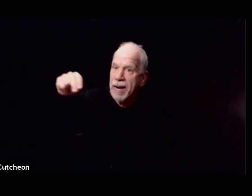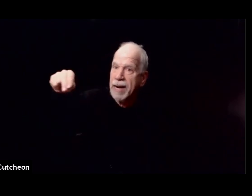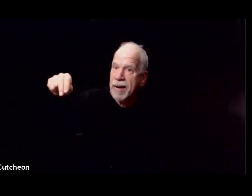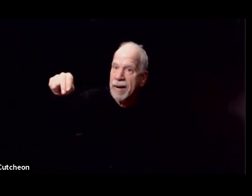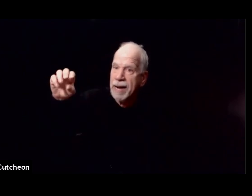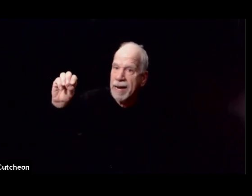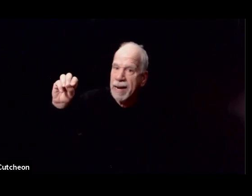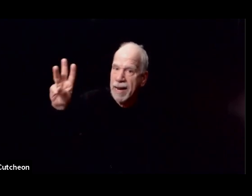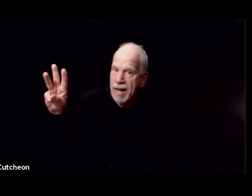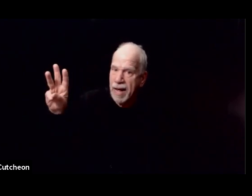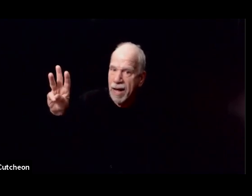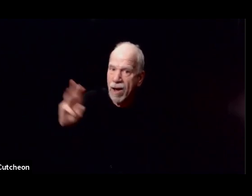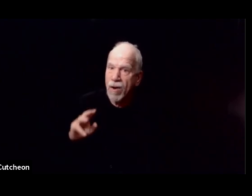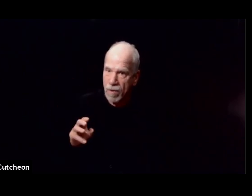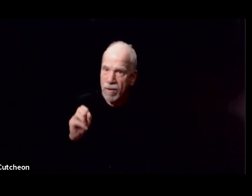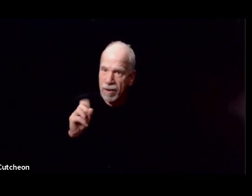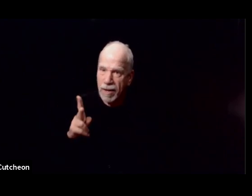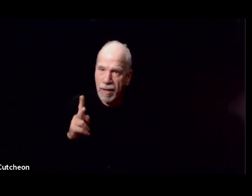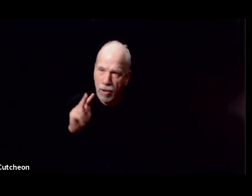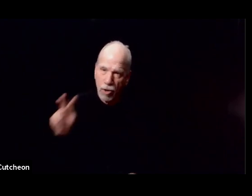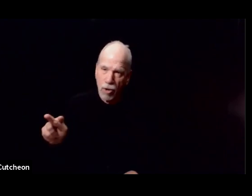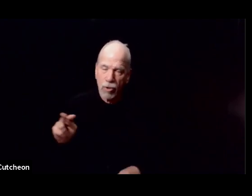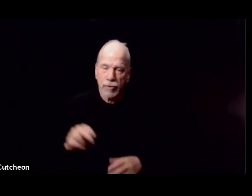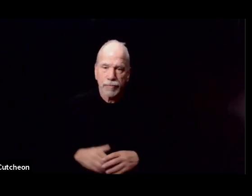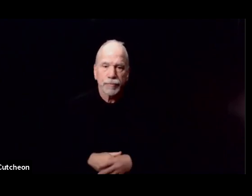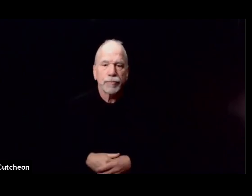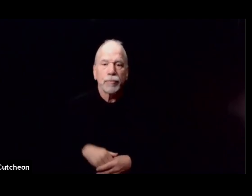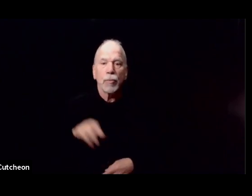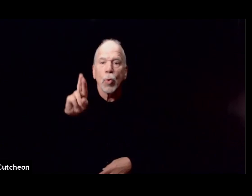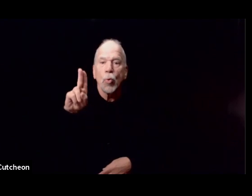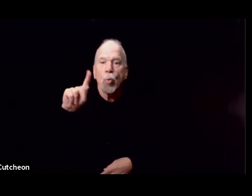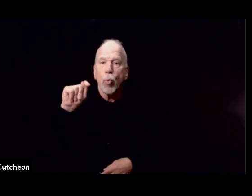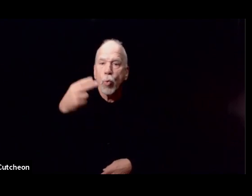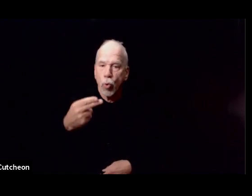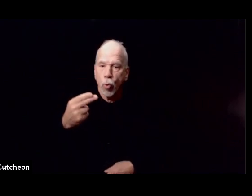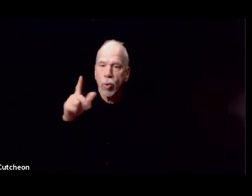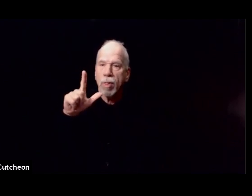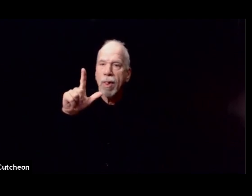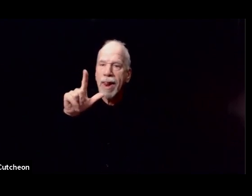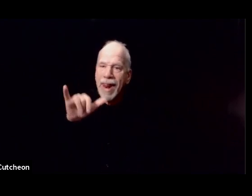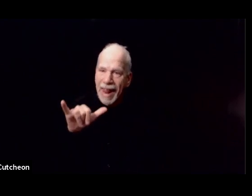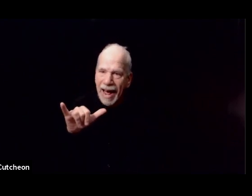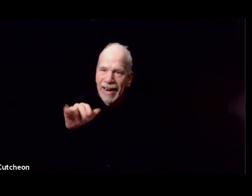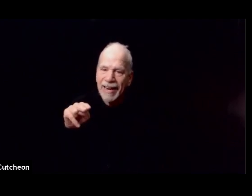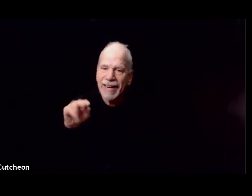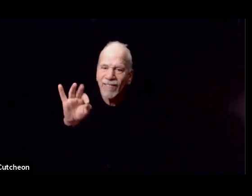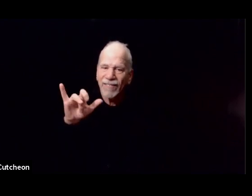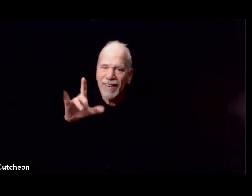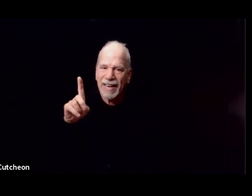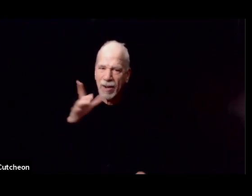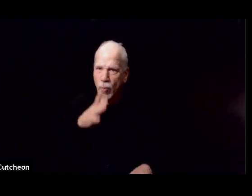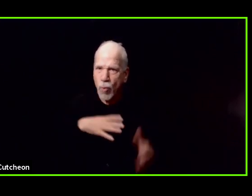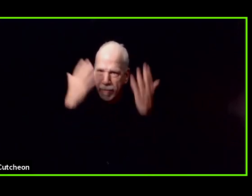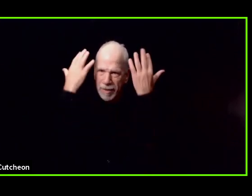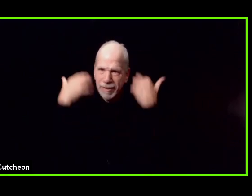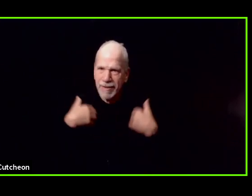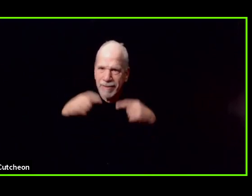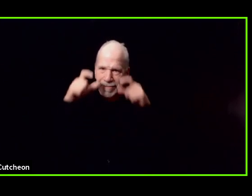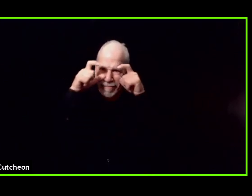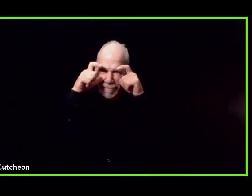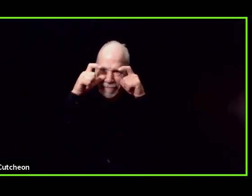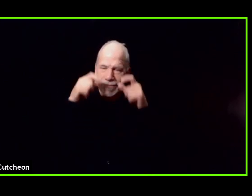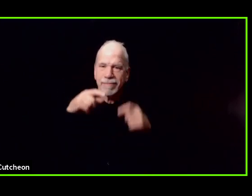Dr. Lynfield: Thank you very much Commissioner. I wanted to update folks on a couple of things